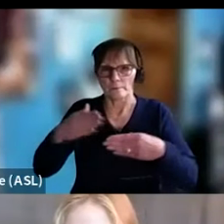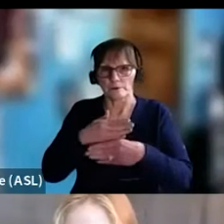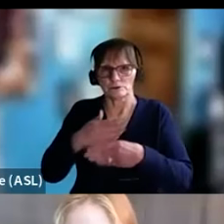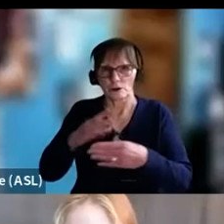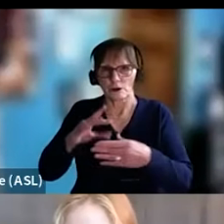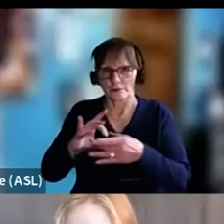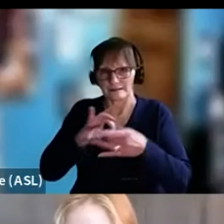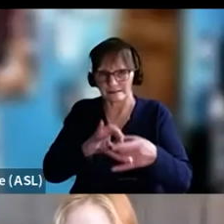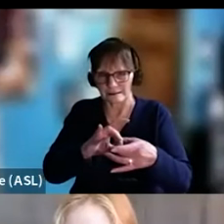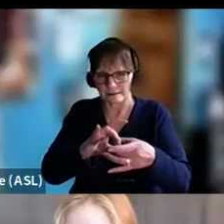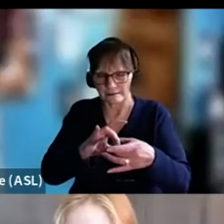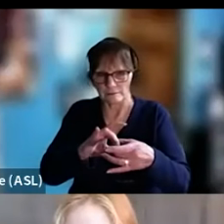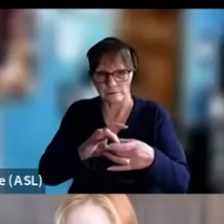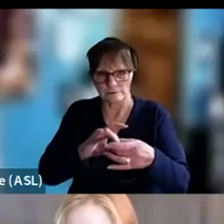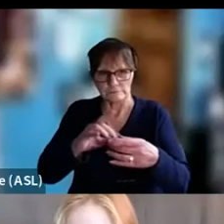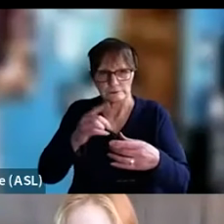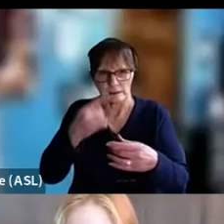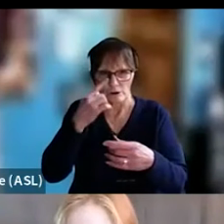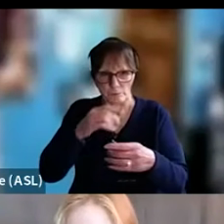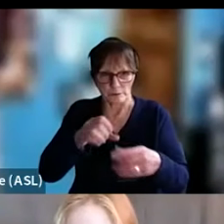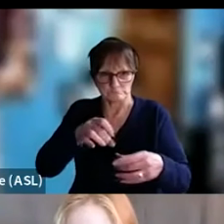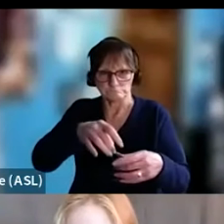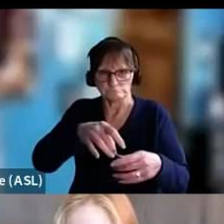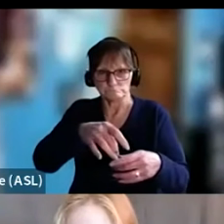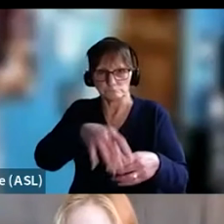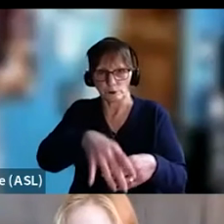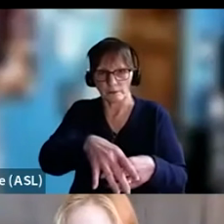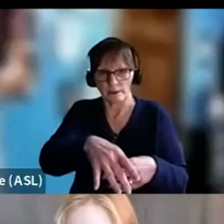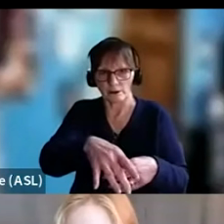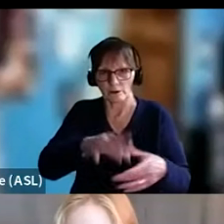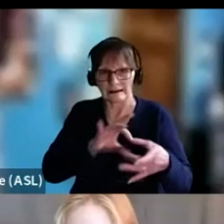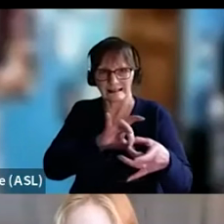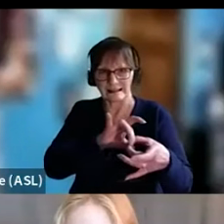Or Caitlin, I wonder if you could drop it in to there. You can look up the directory to see